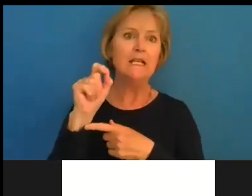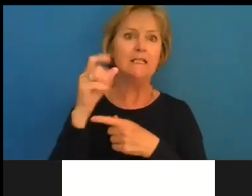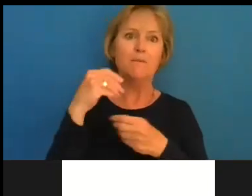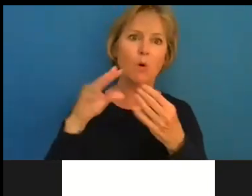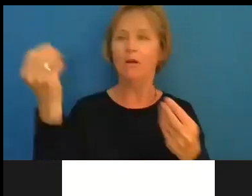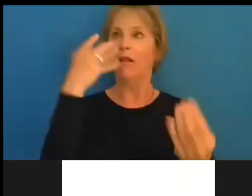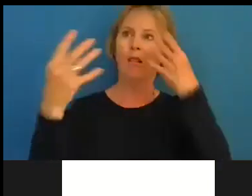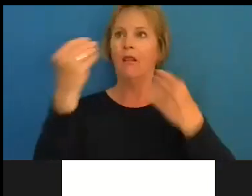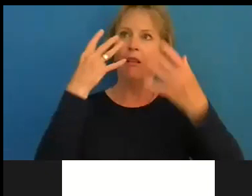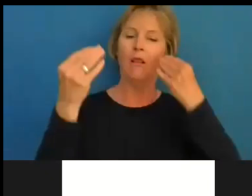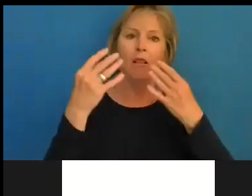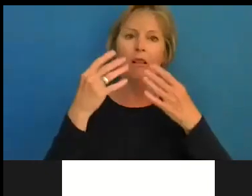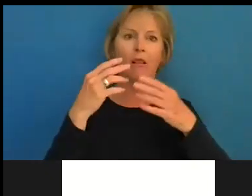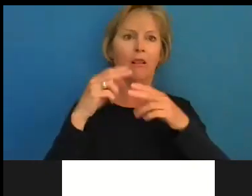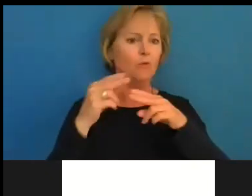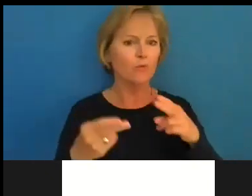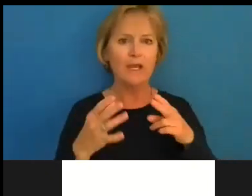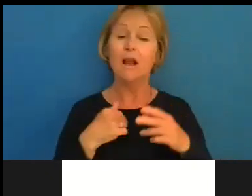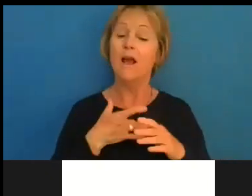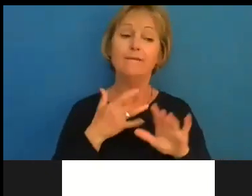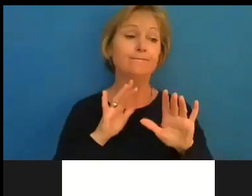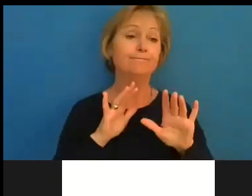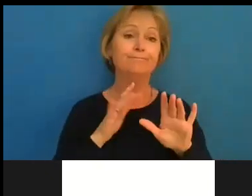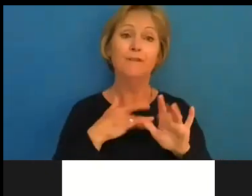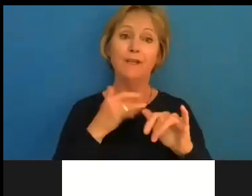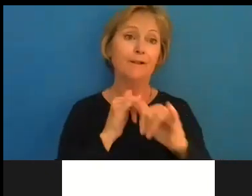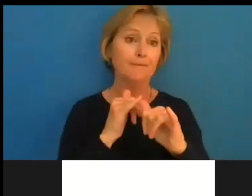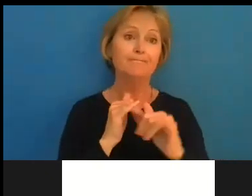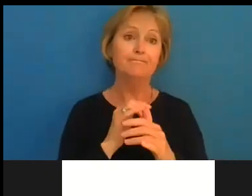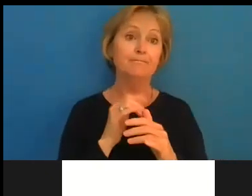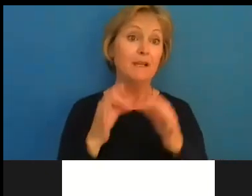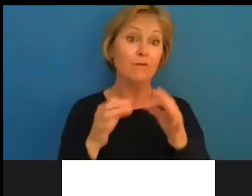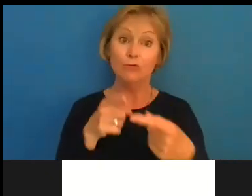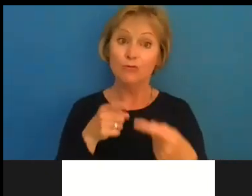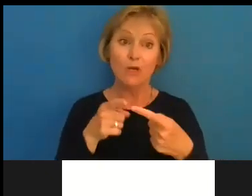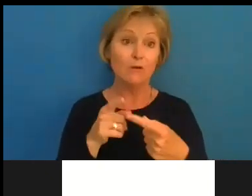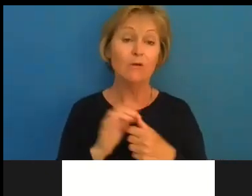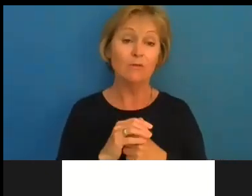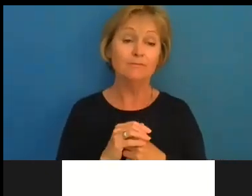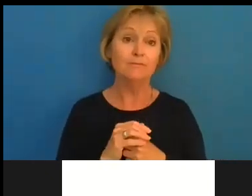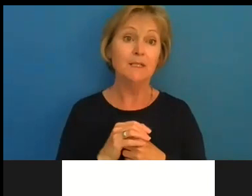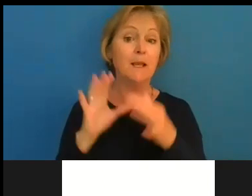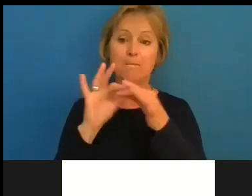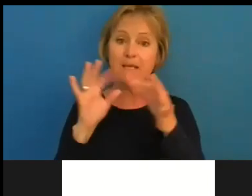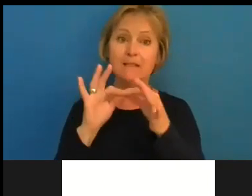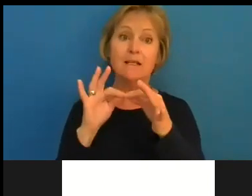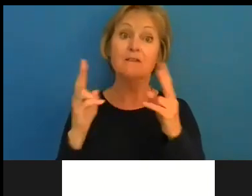loss thing, and I feel for anyone who struggles with that, period, because that messaging is very intense right now.